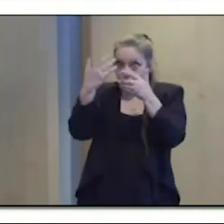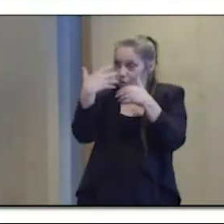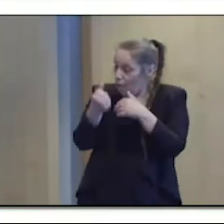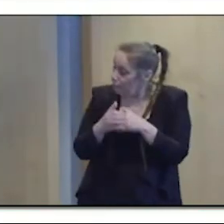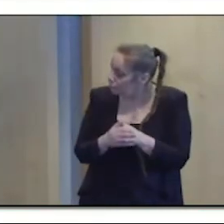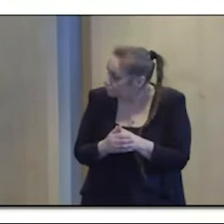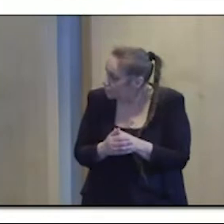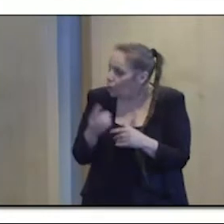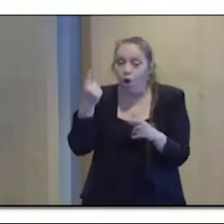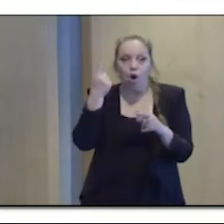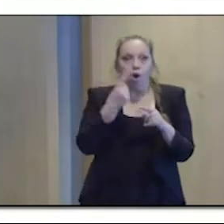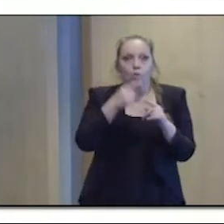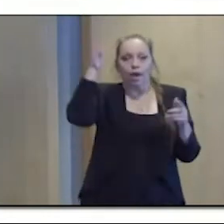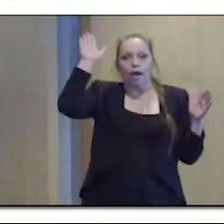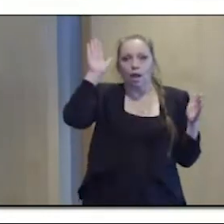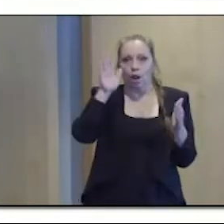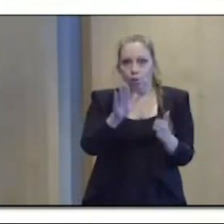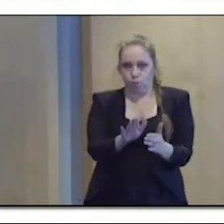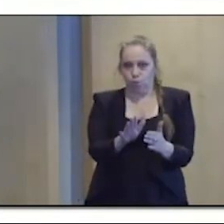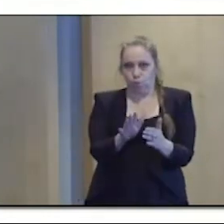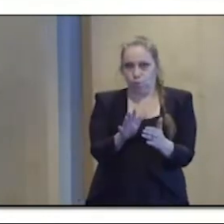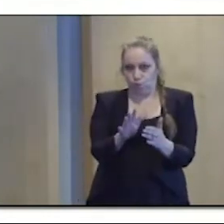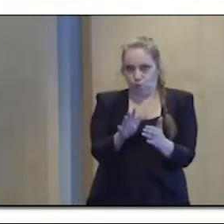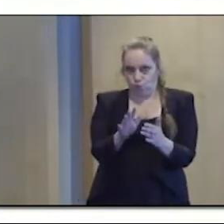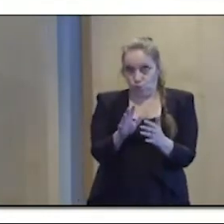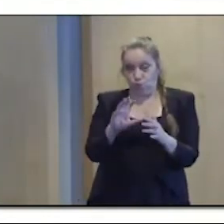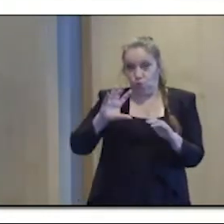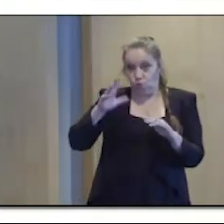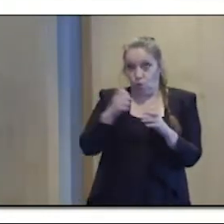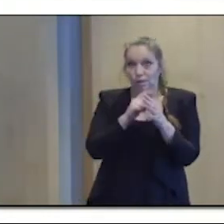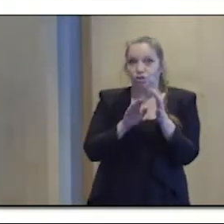quickly lose solar generation and that is a challenge for the electricity system